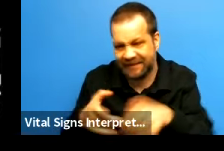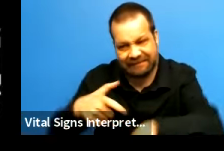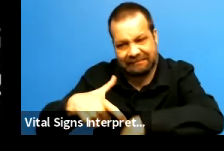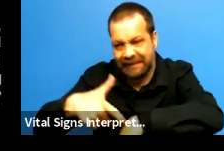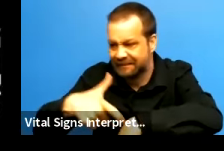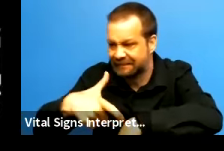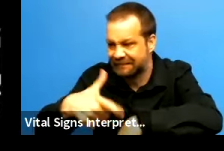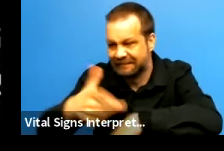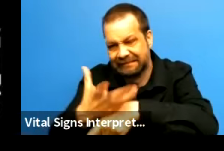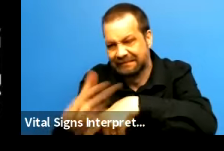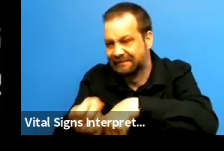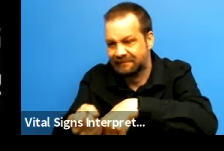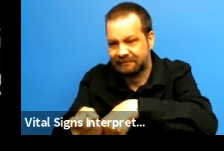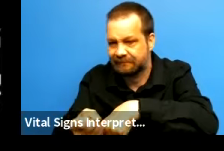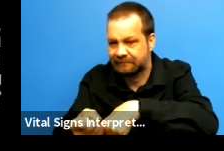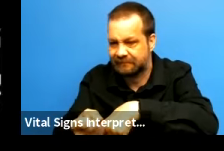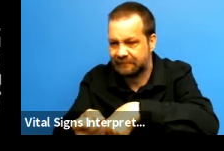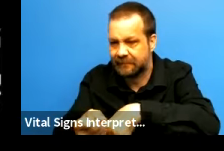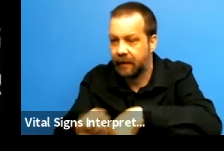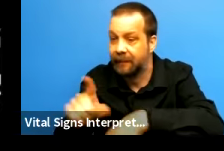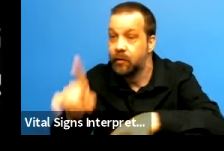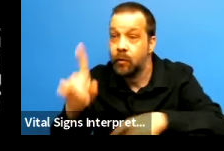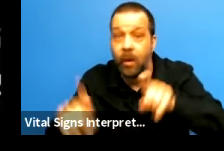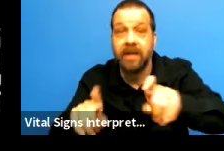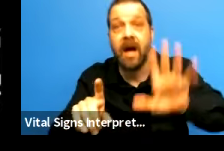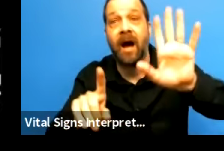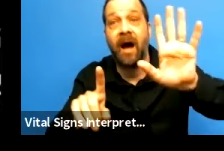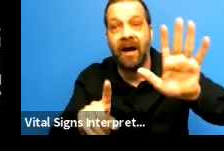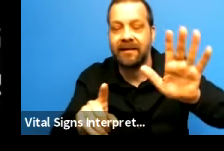Know that you can email us and we have our email